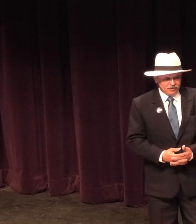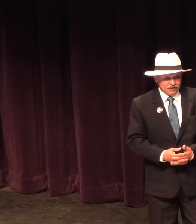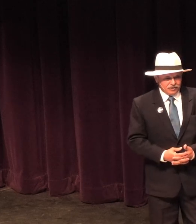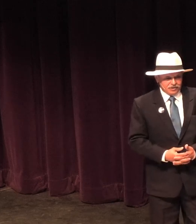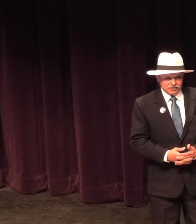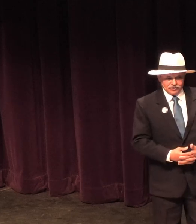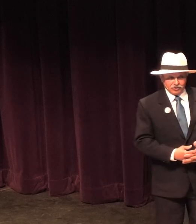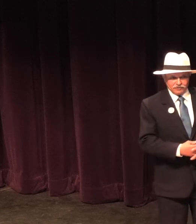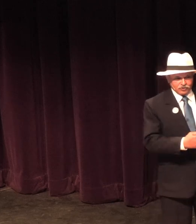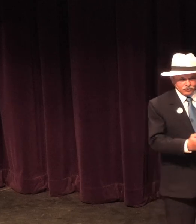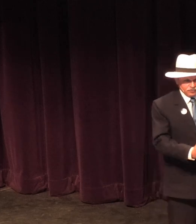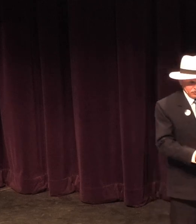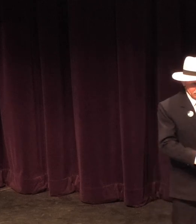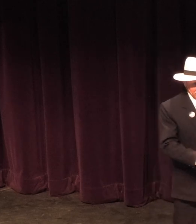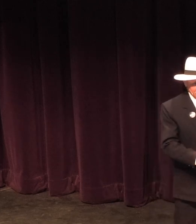interconnected.